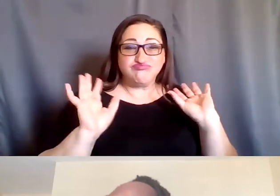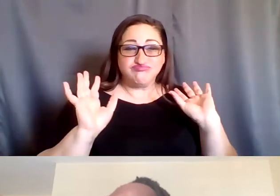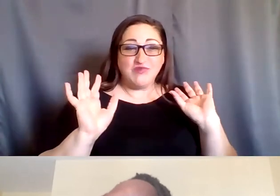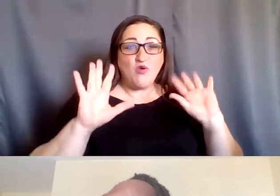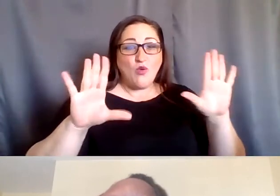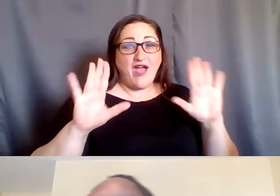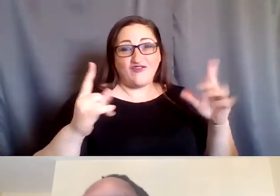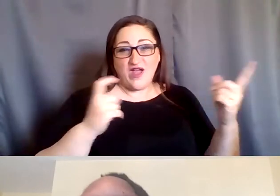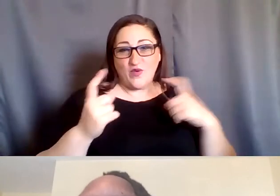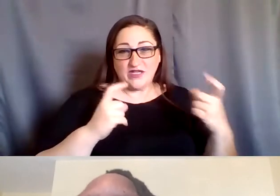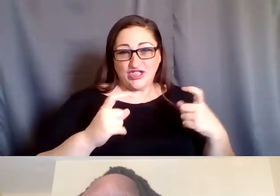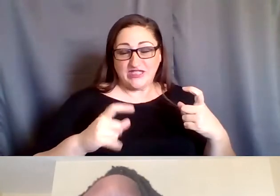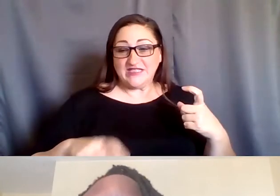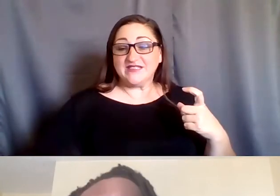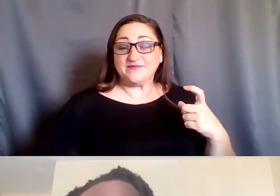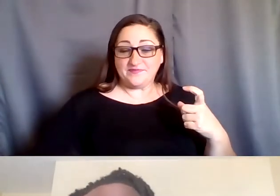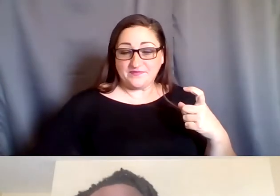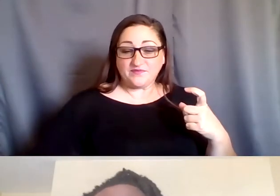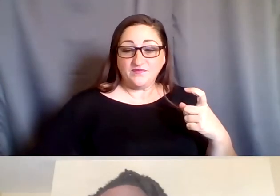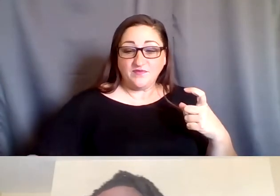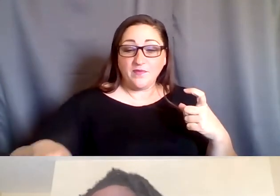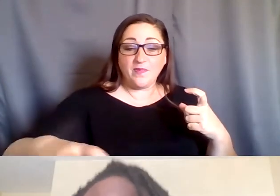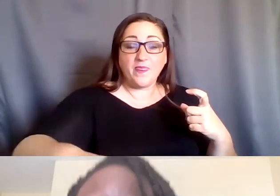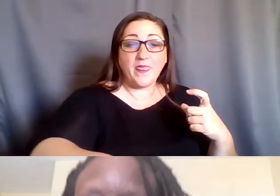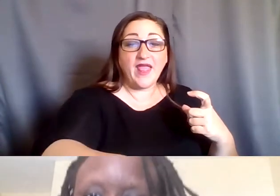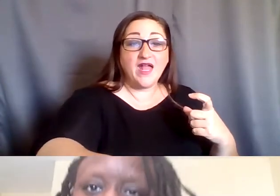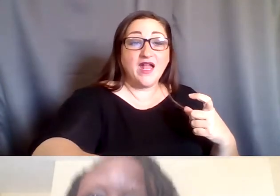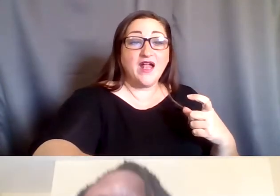And so my first one is a question that is guided by the first